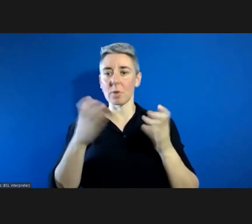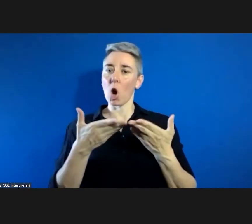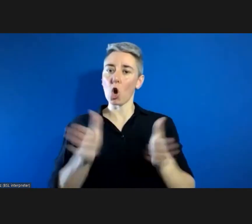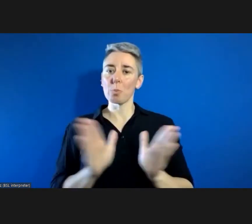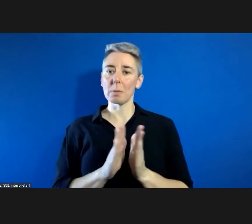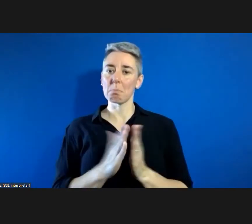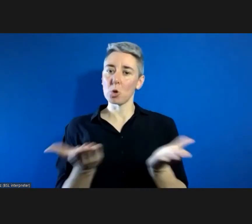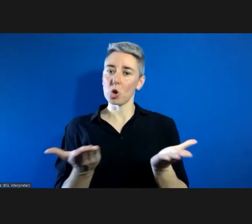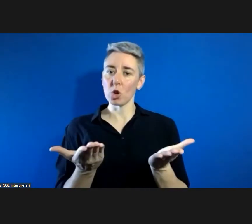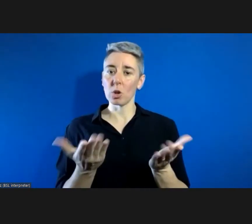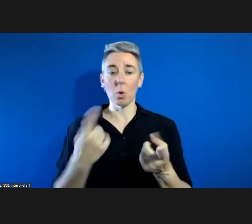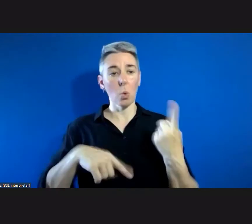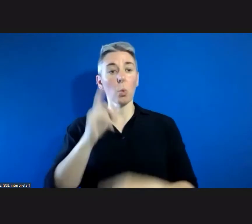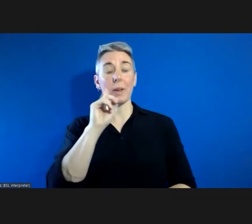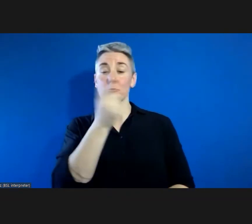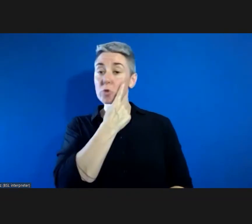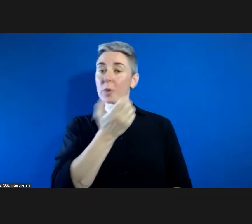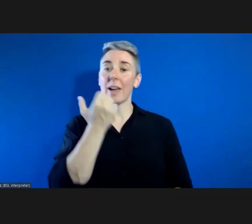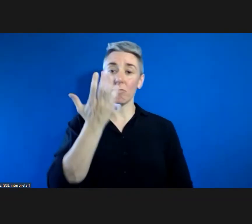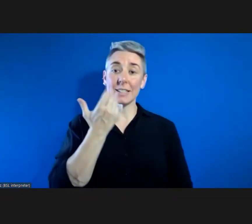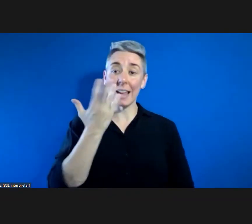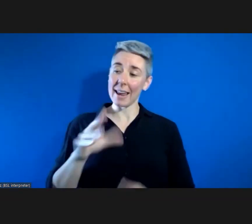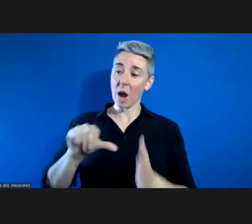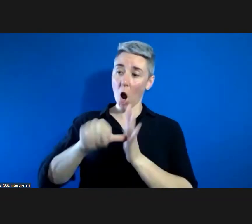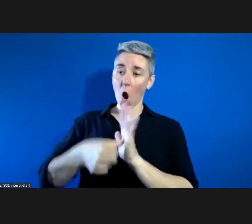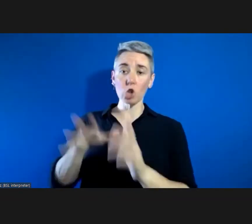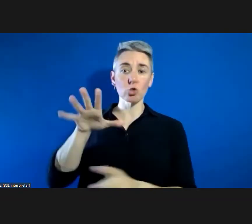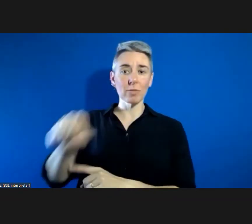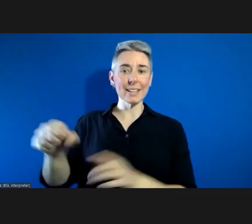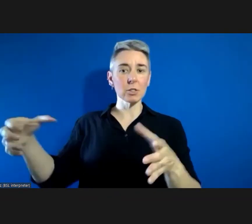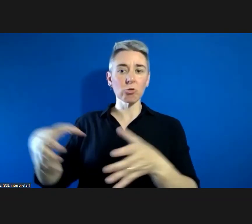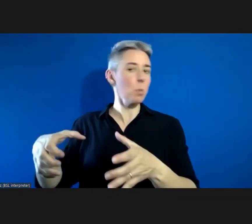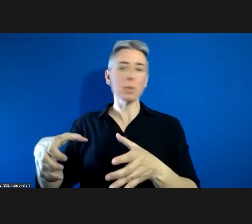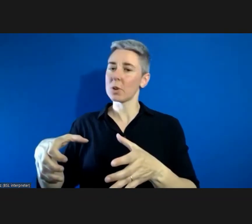as hard to reach groups. And I'll contend, that what we actually mean by out of reach